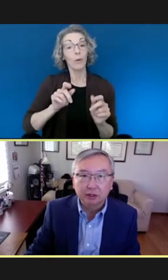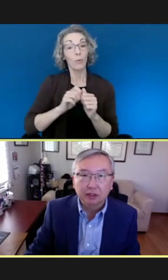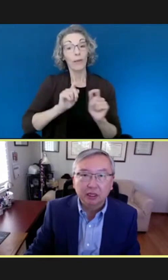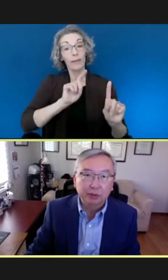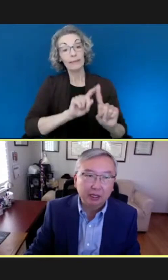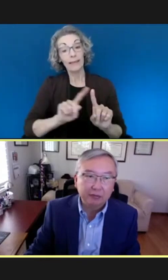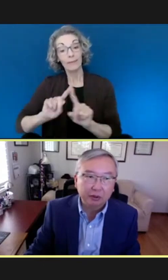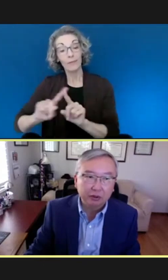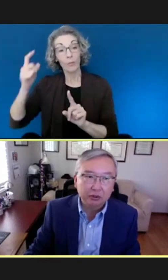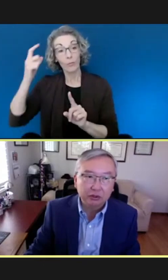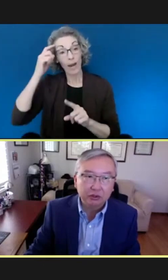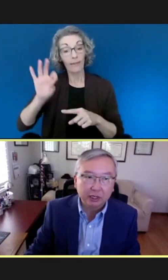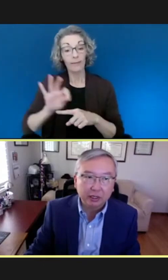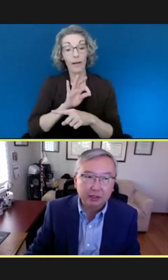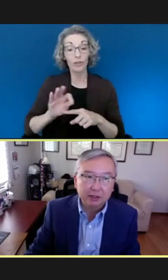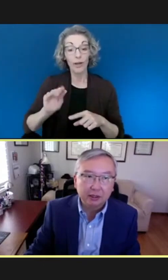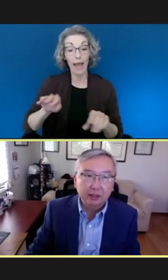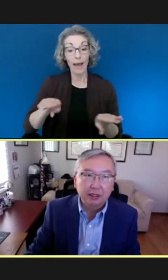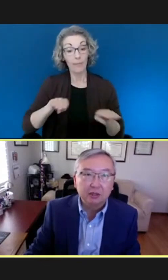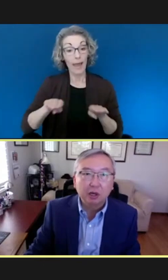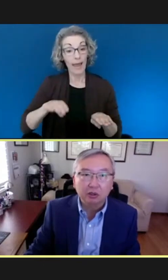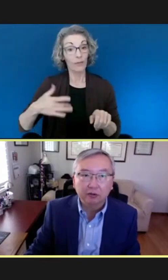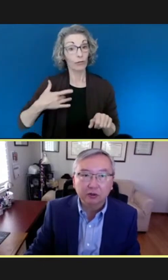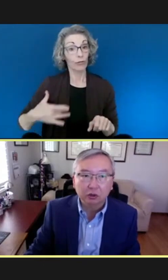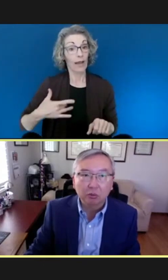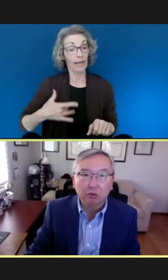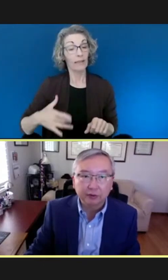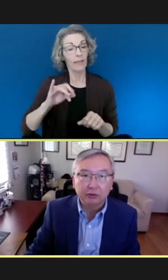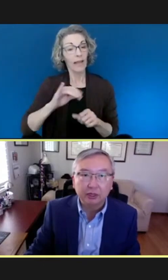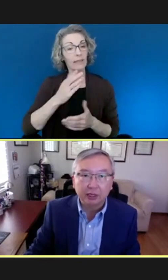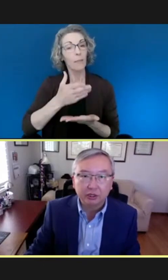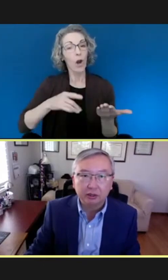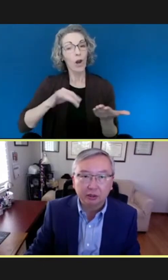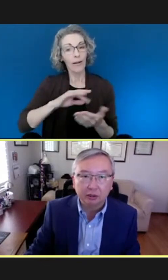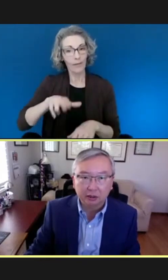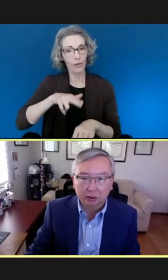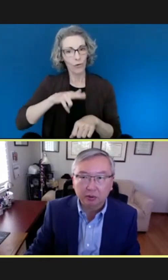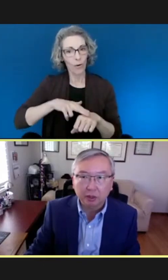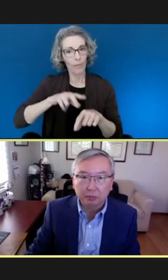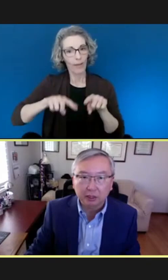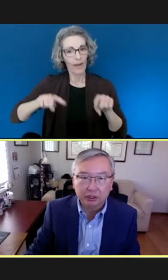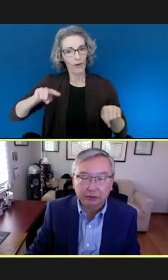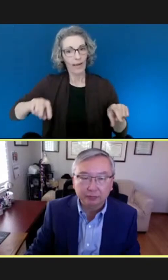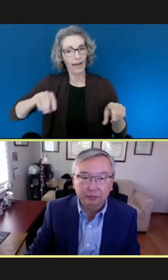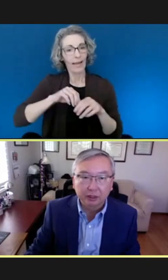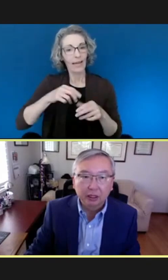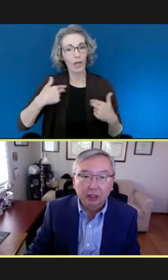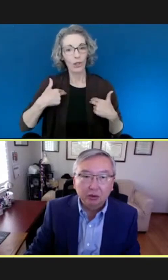behavioral traits as part of normal variation in the human population.